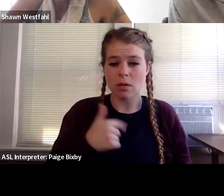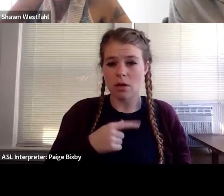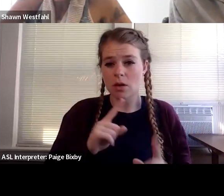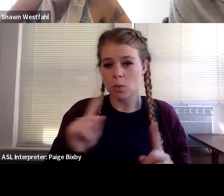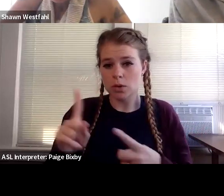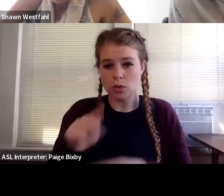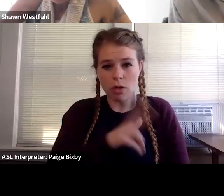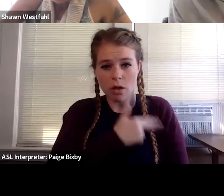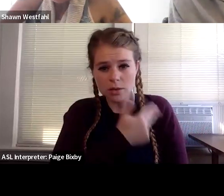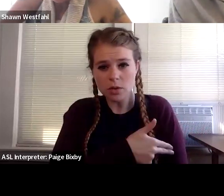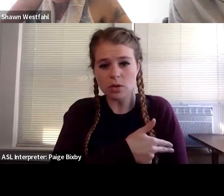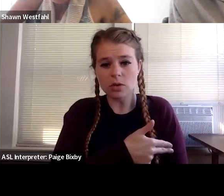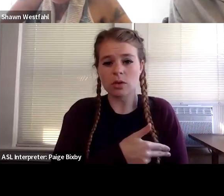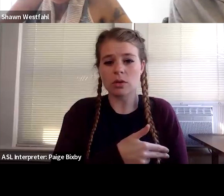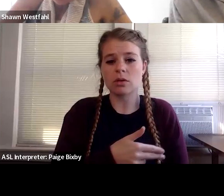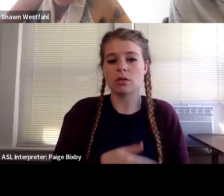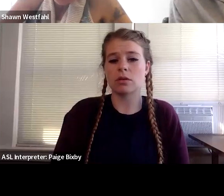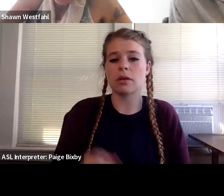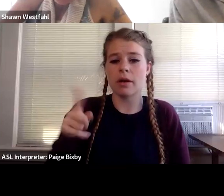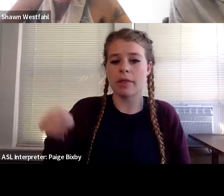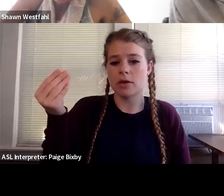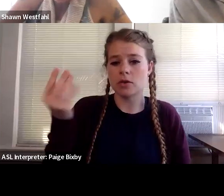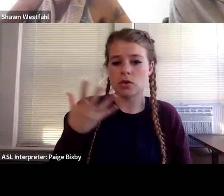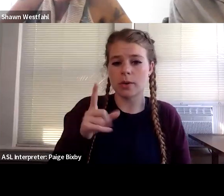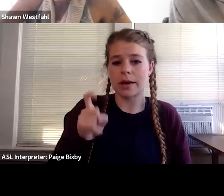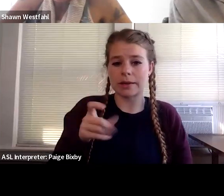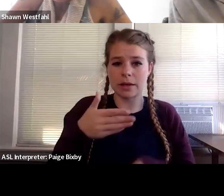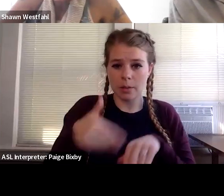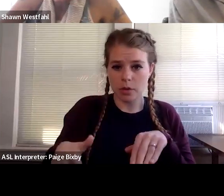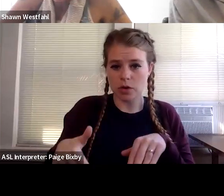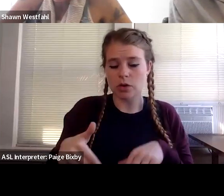and they told me I needed an amputation and I went with it.